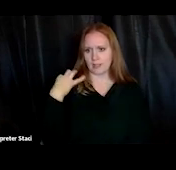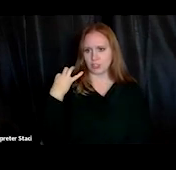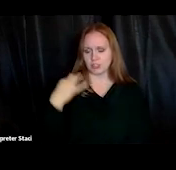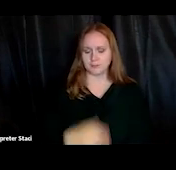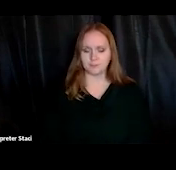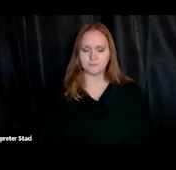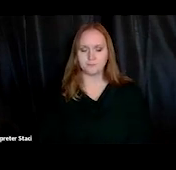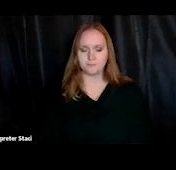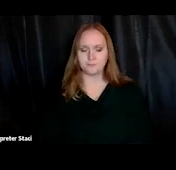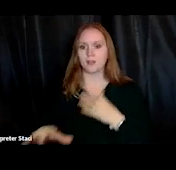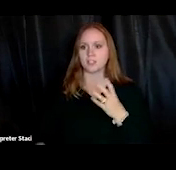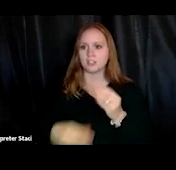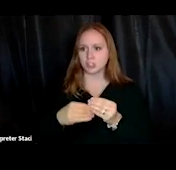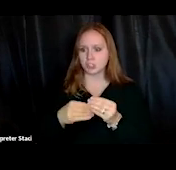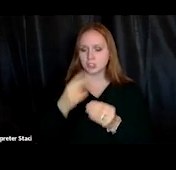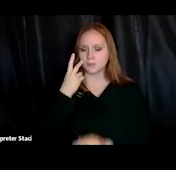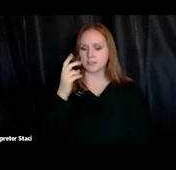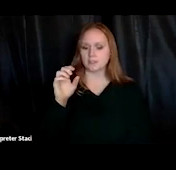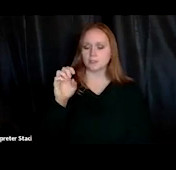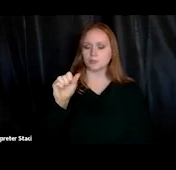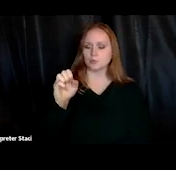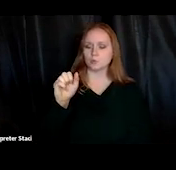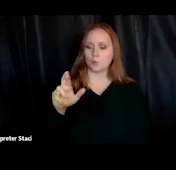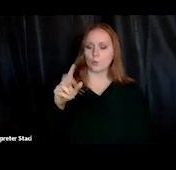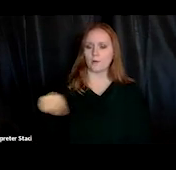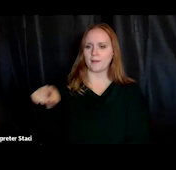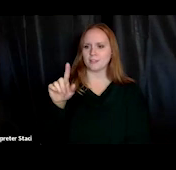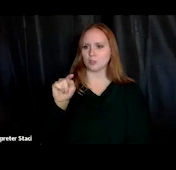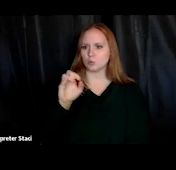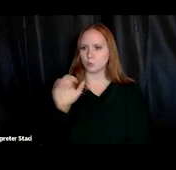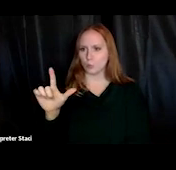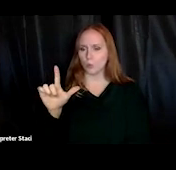Additionally, we see SOAR as a tool to reduce the rental subsidy